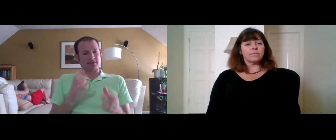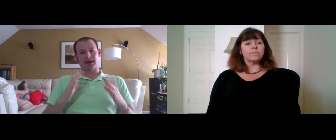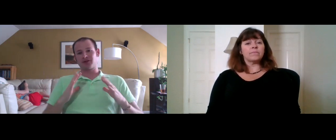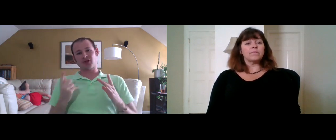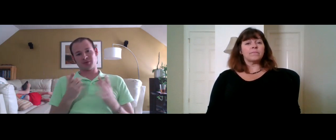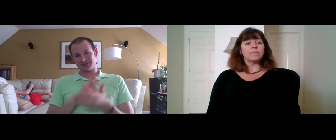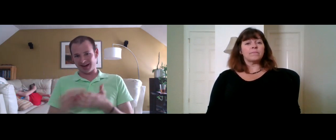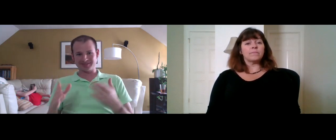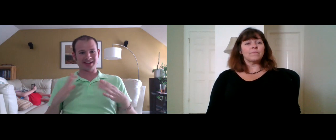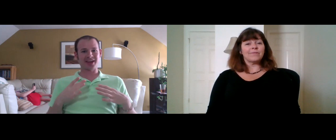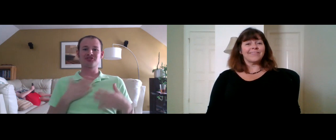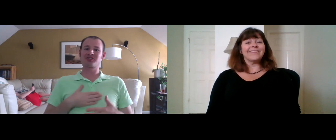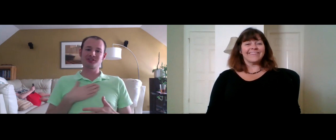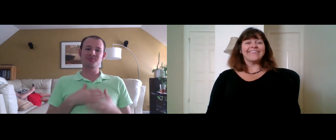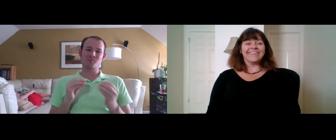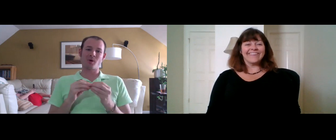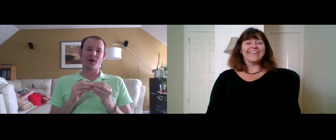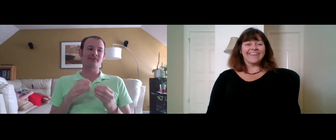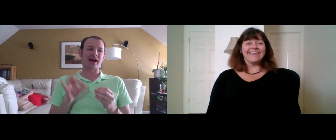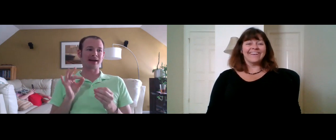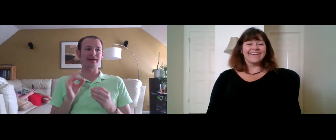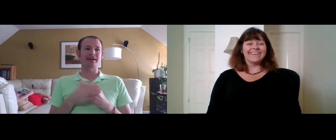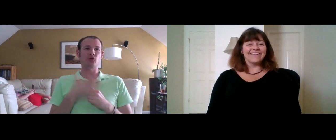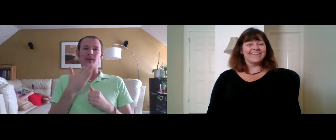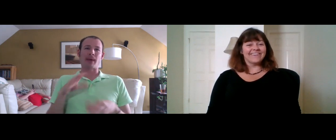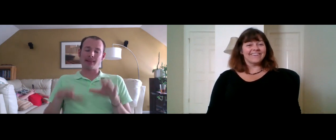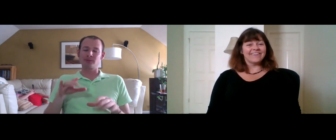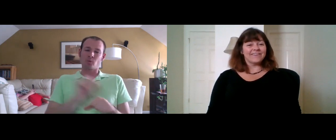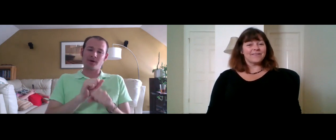and vacations are always nice, I would enjoy more vacations